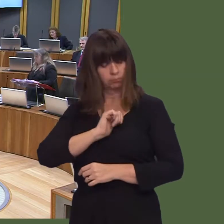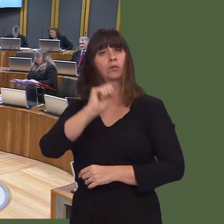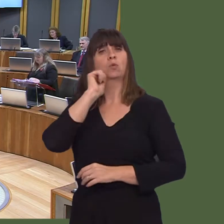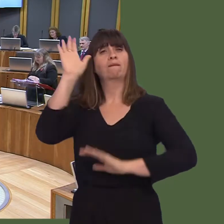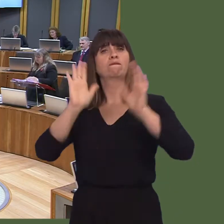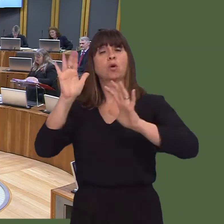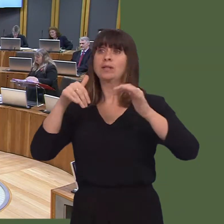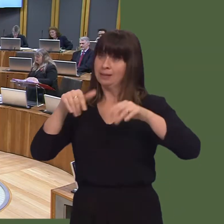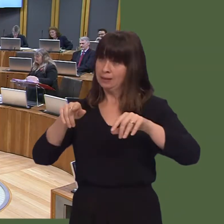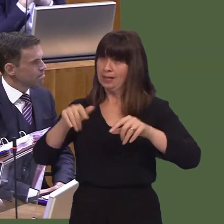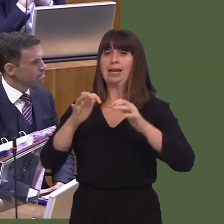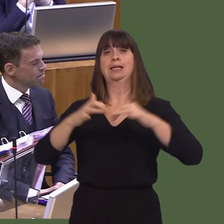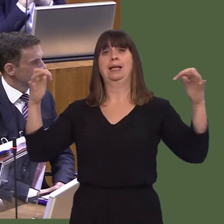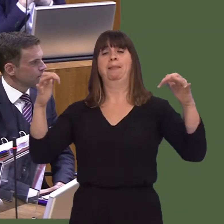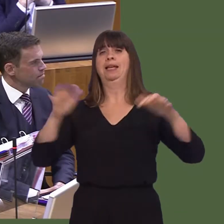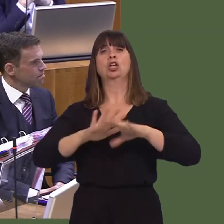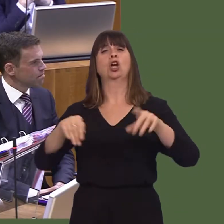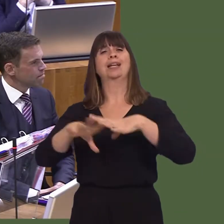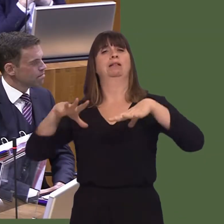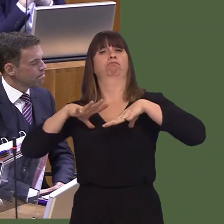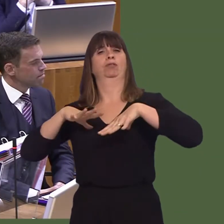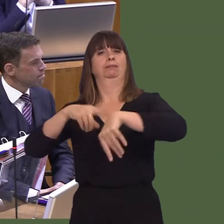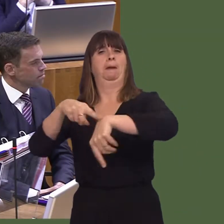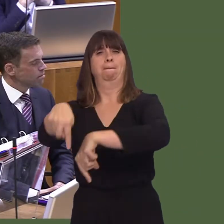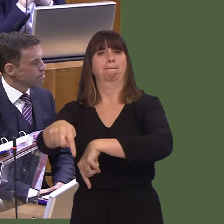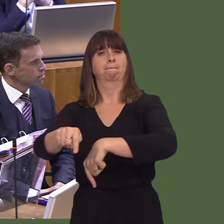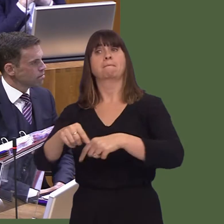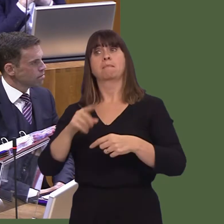And so, we will do that, but we are in a statutory process and the vote must come at the right